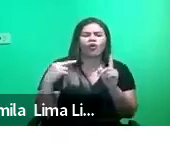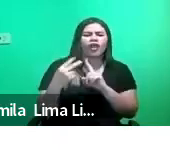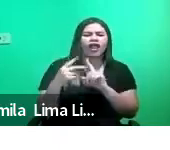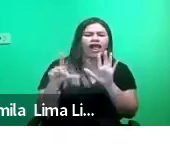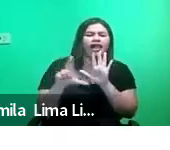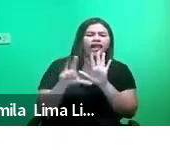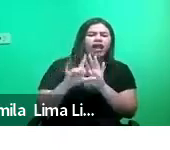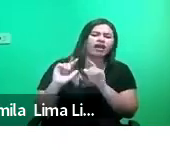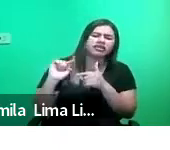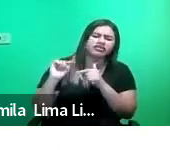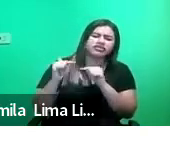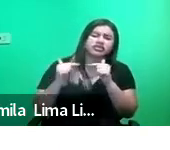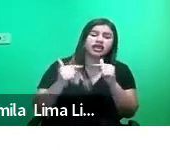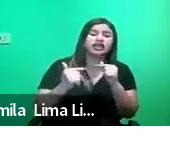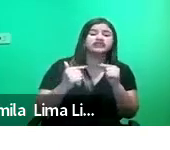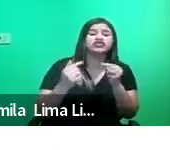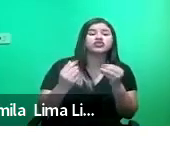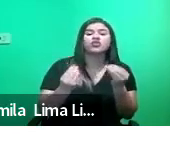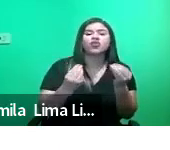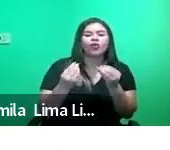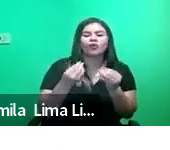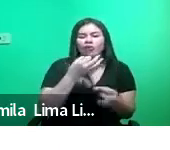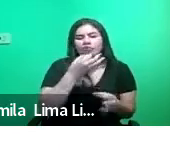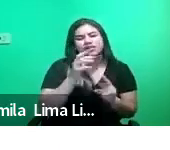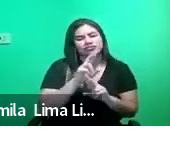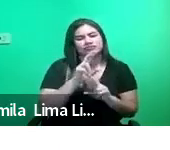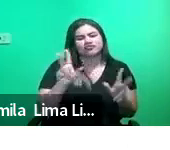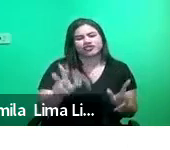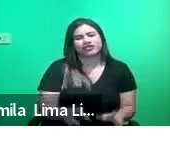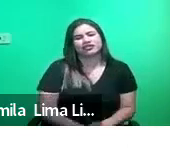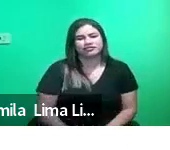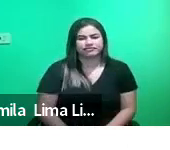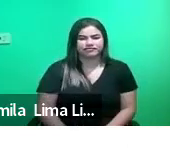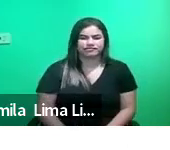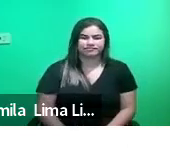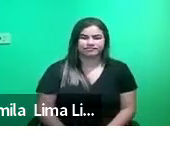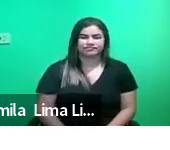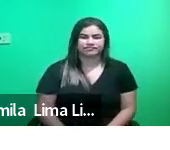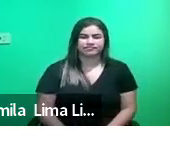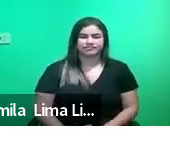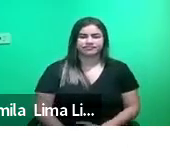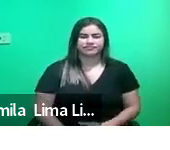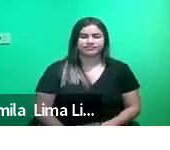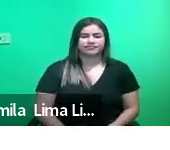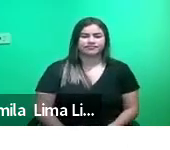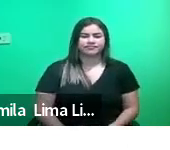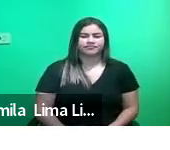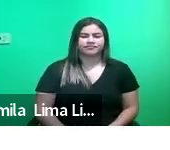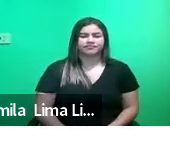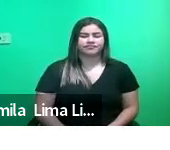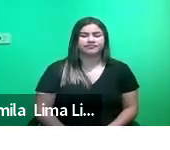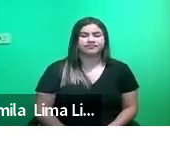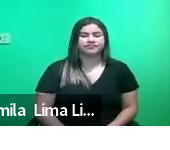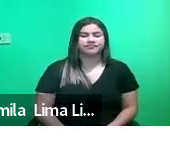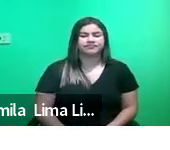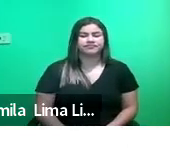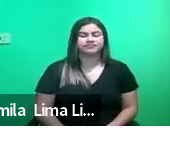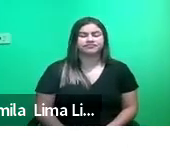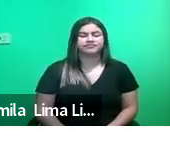perspective . Let